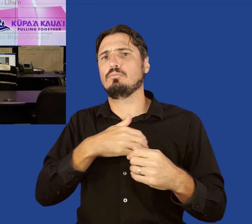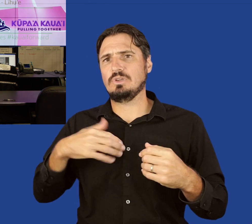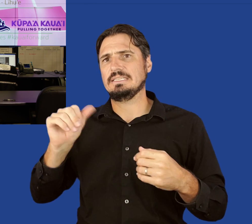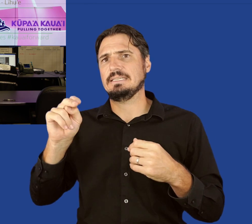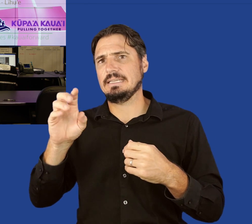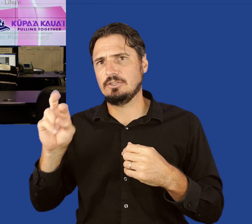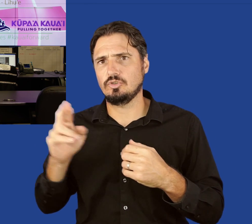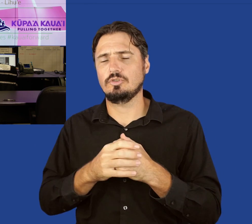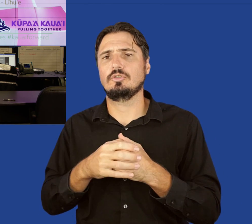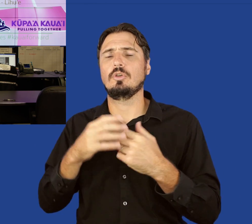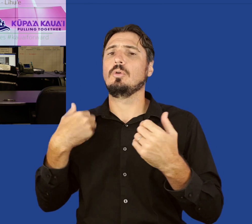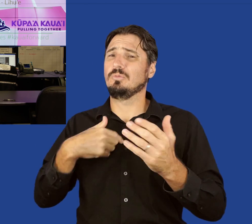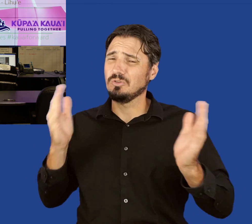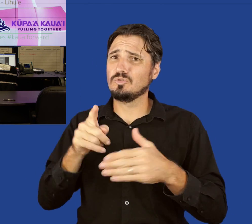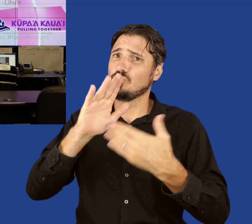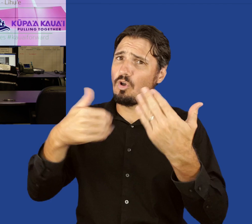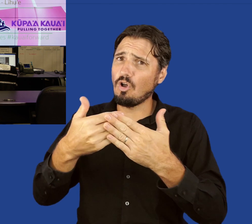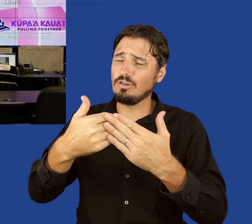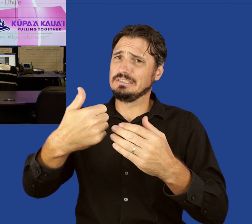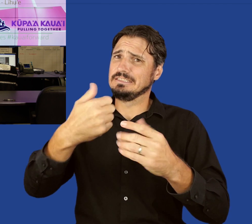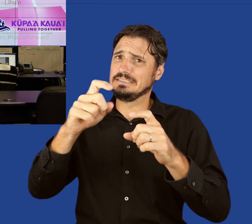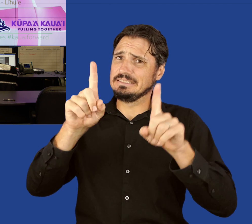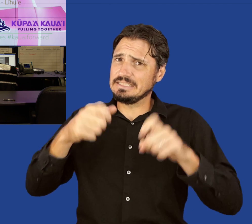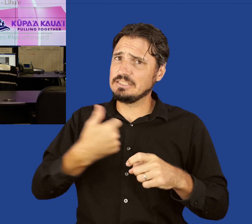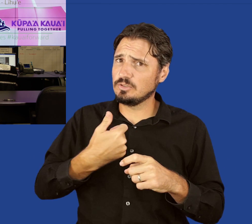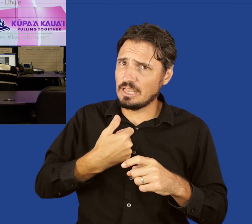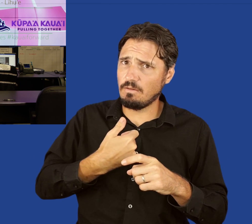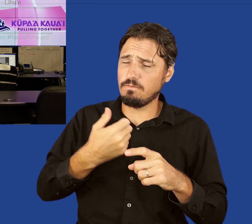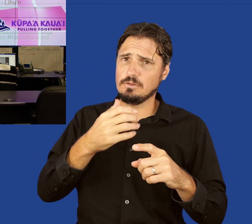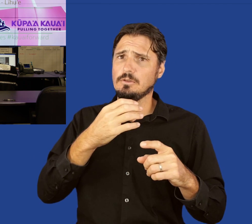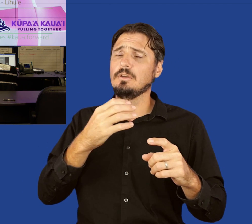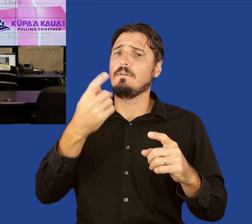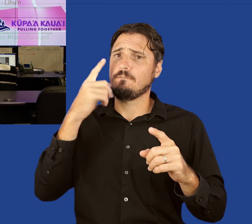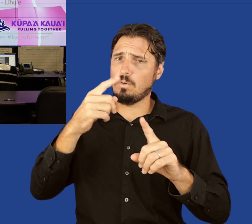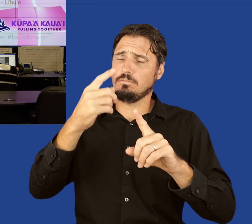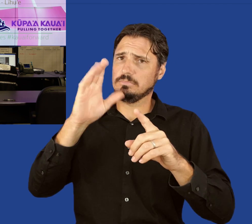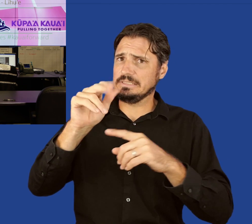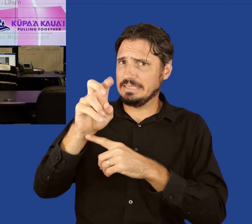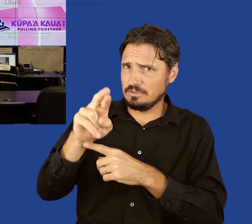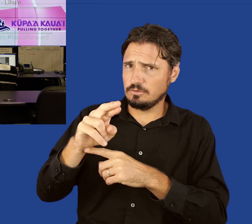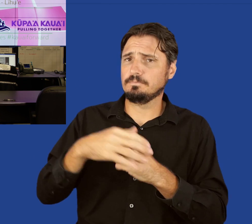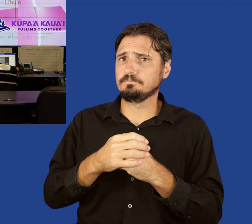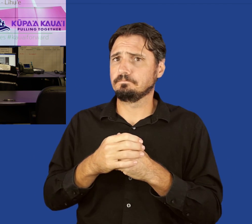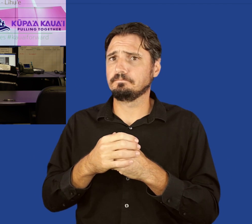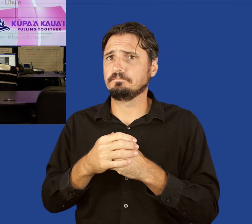and monthly self-exams Thank you, Kaua‘i for being responsible! Your diligence is helping us to keep this virus contained.